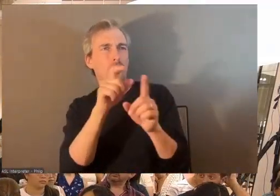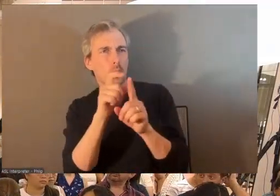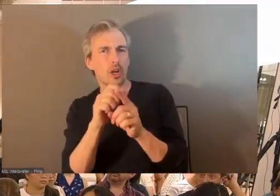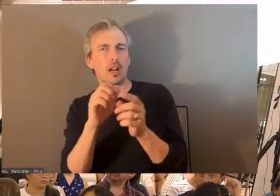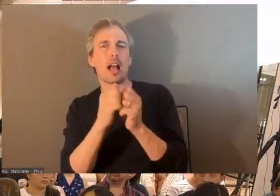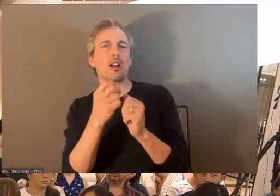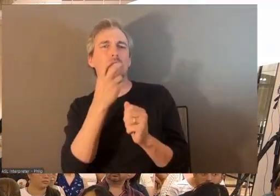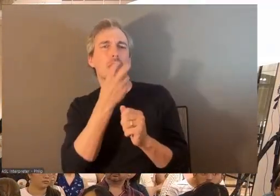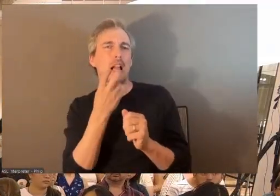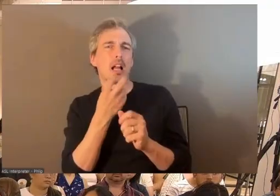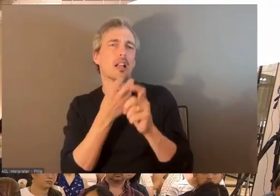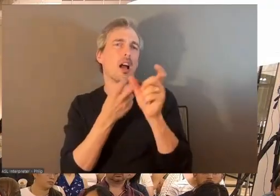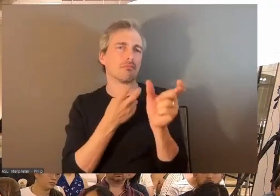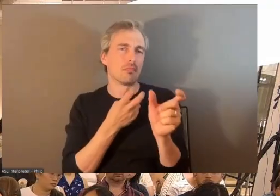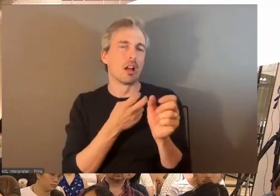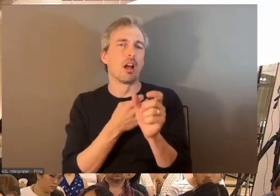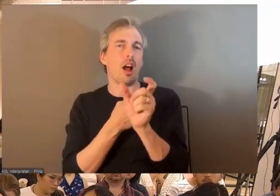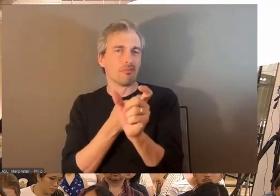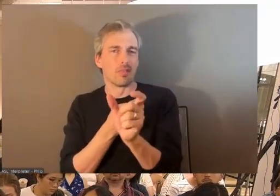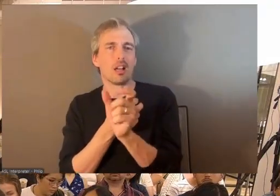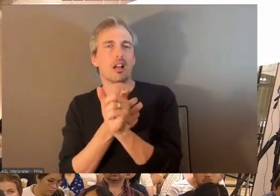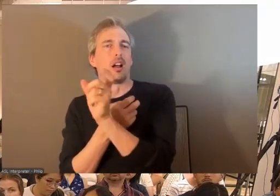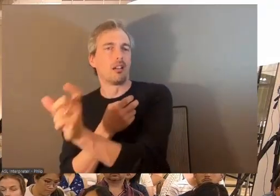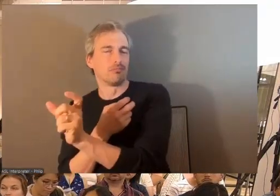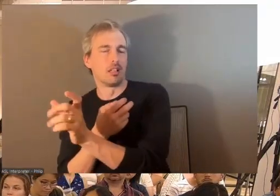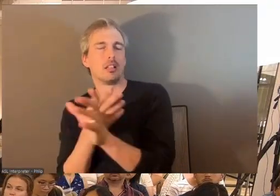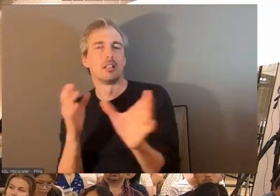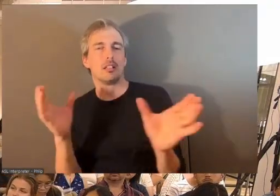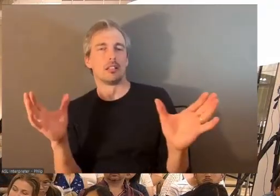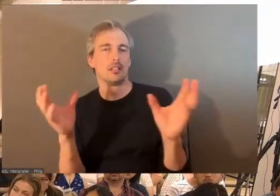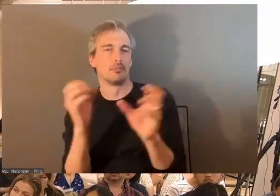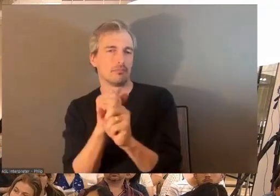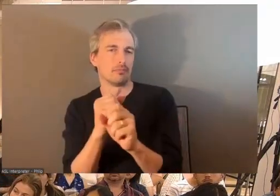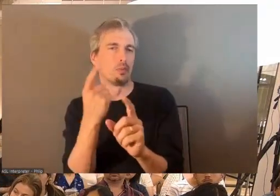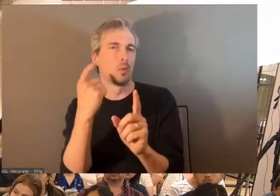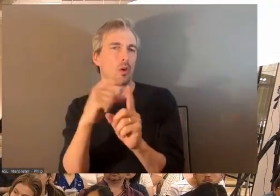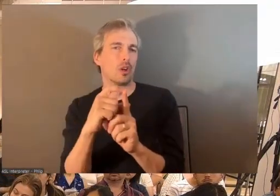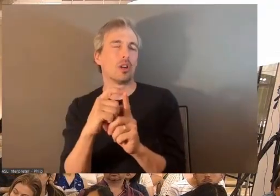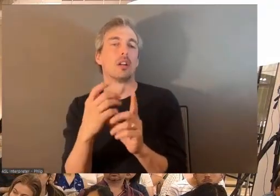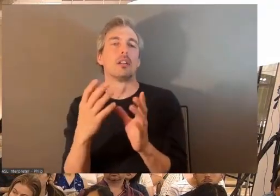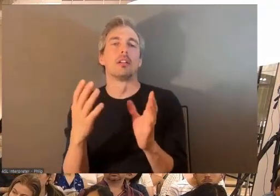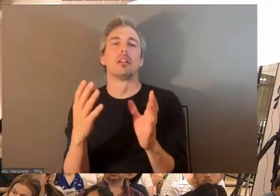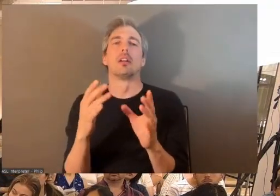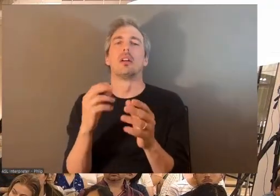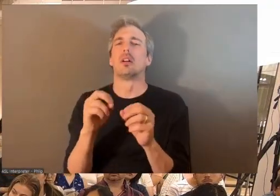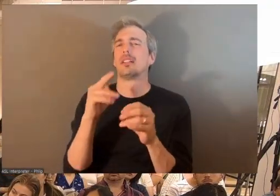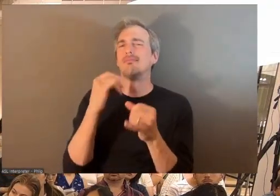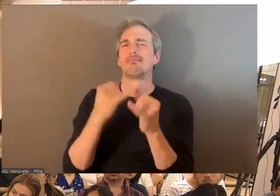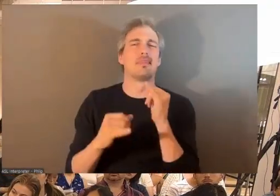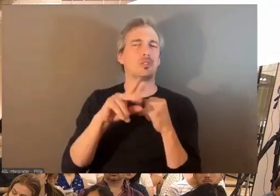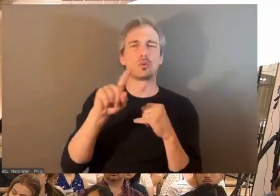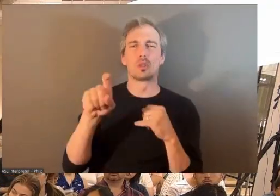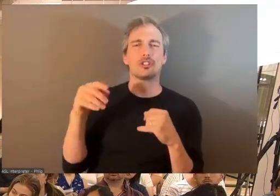And the last question I have is... Going back to Xian's question about intent versus impact.